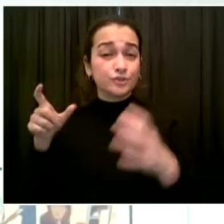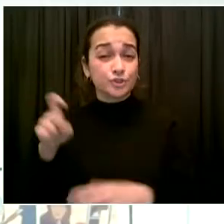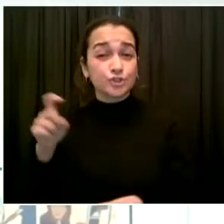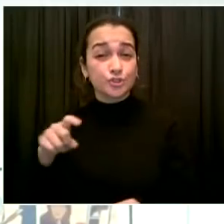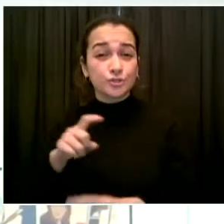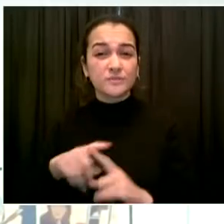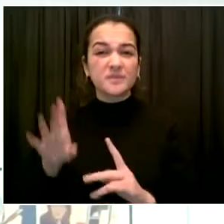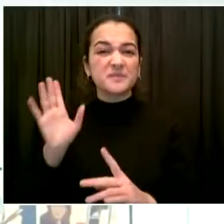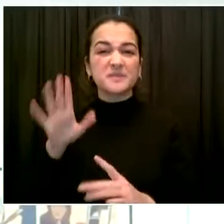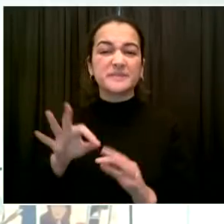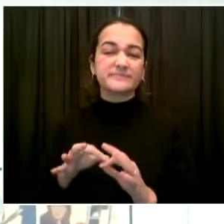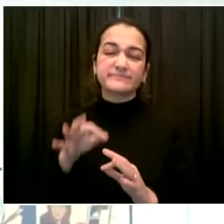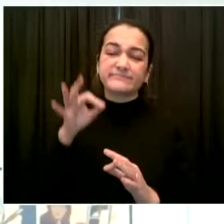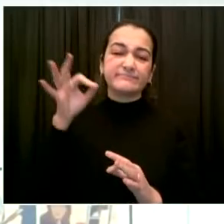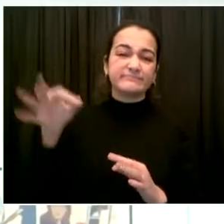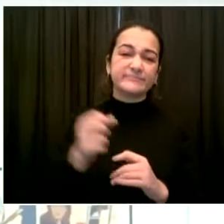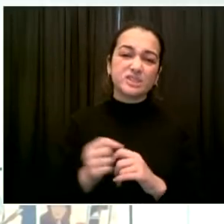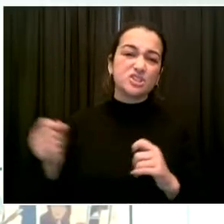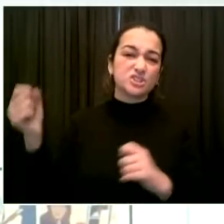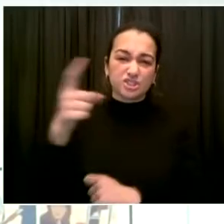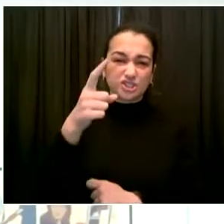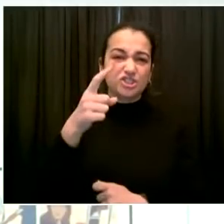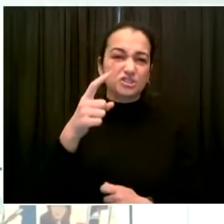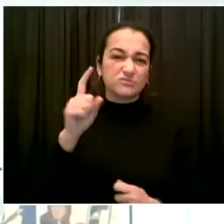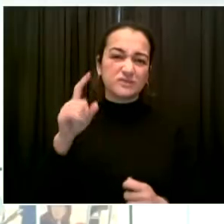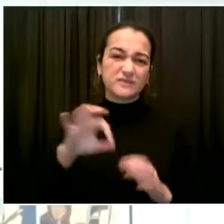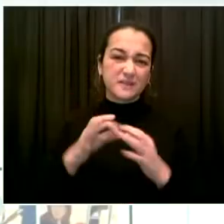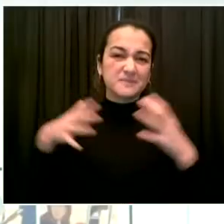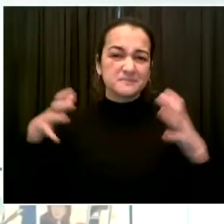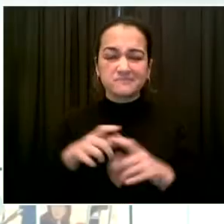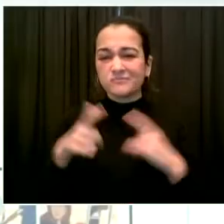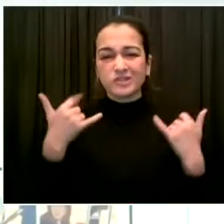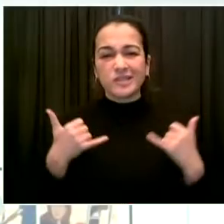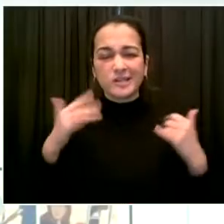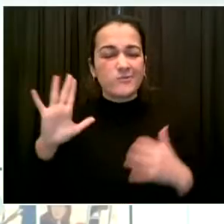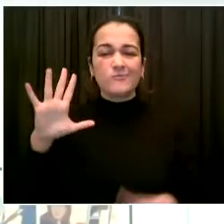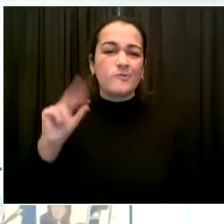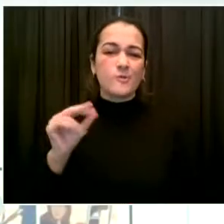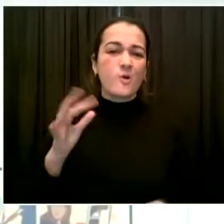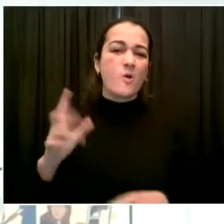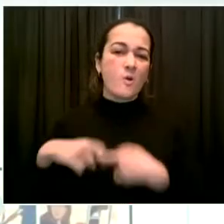TIME WITH FAMILY BUT LOCALLY AND VIRTUAL.